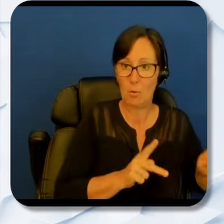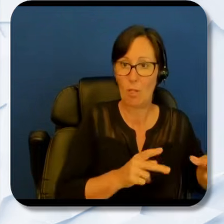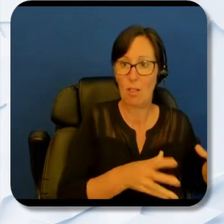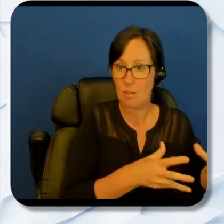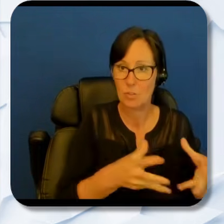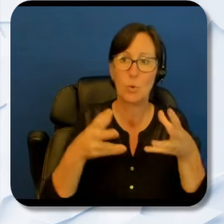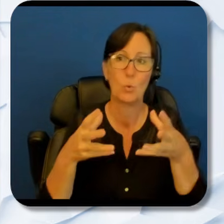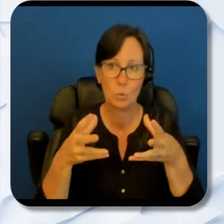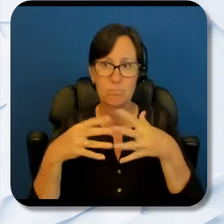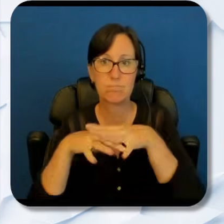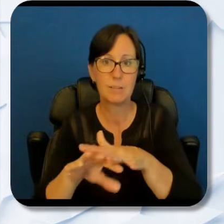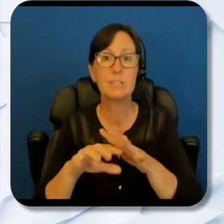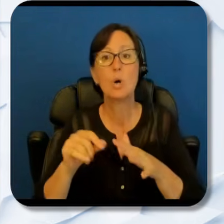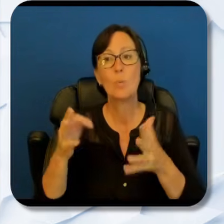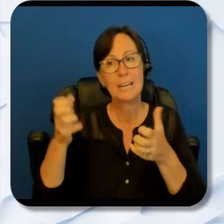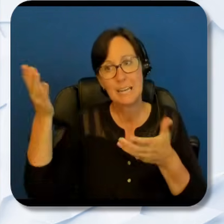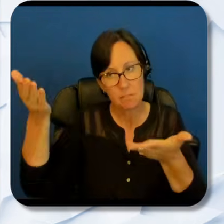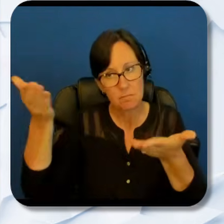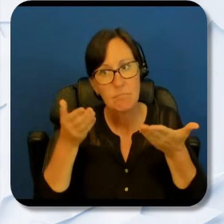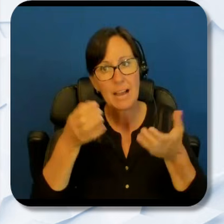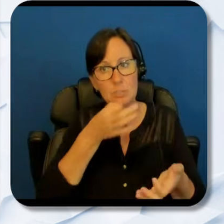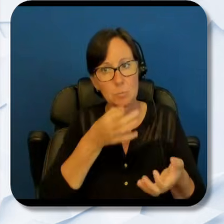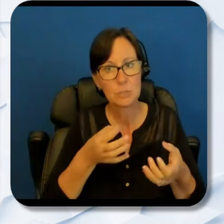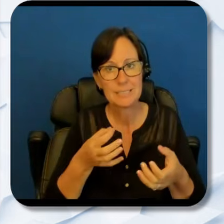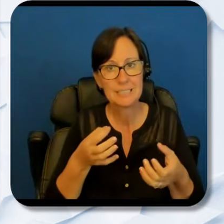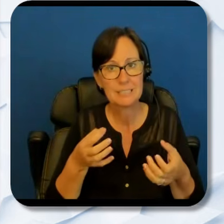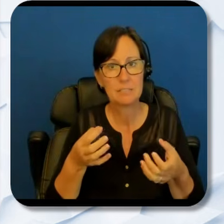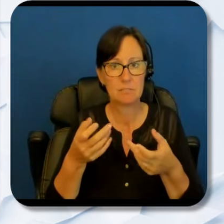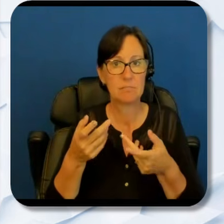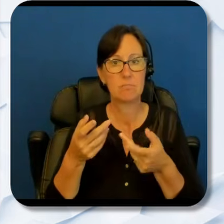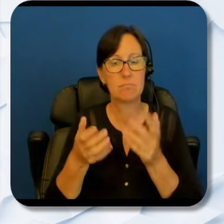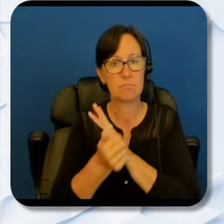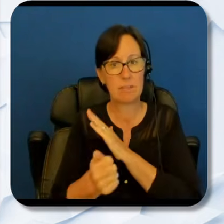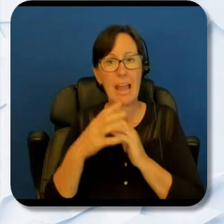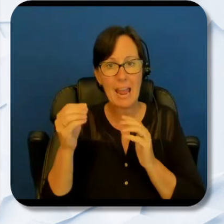and also, we invite you to check out the state's first Tribal Homelessness Policy